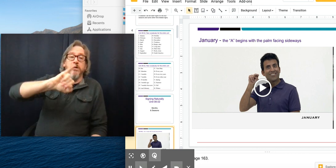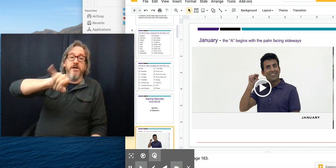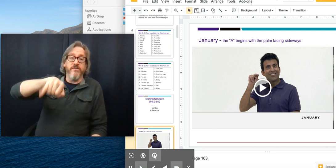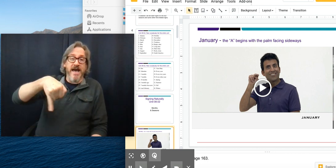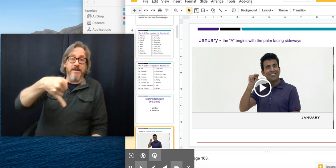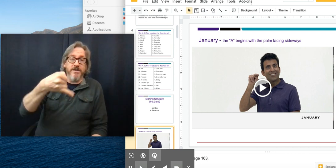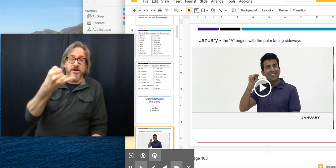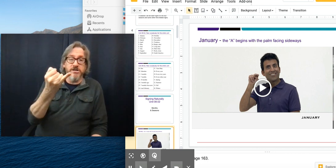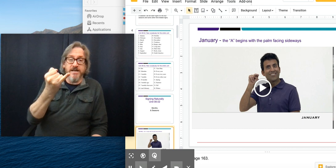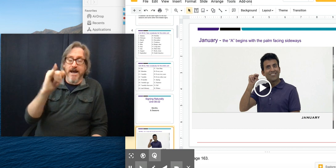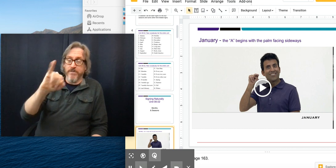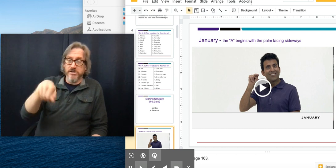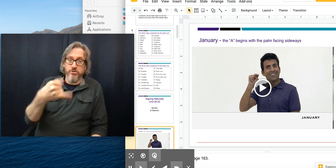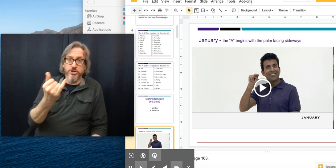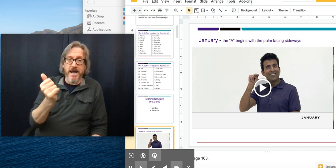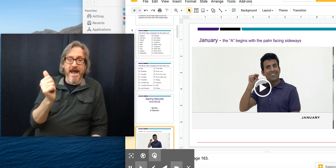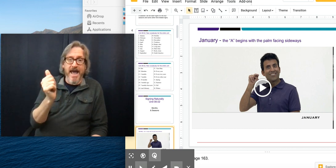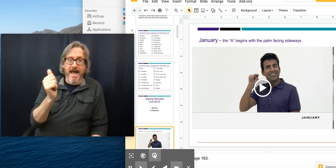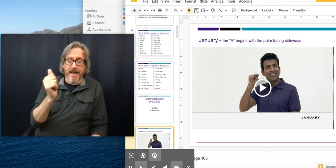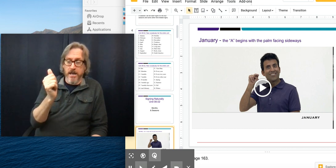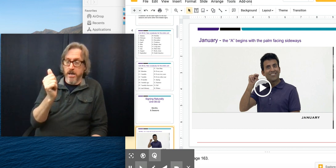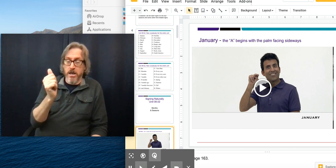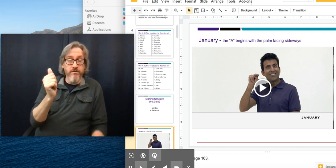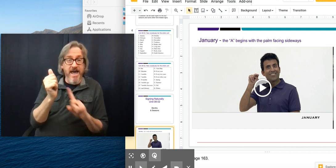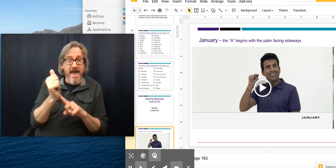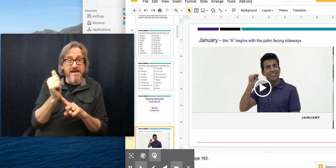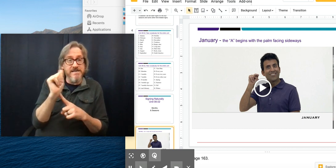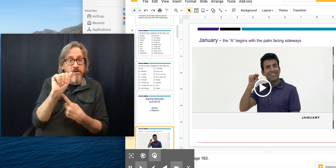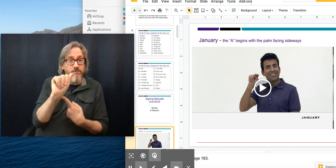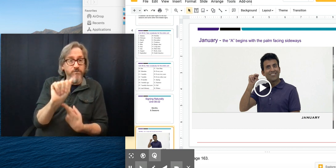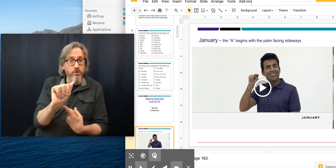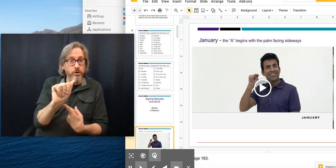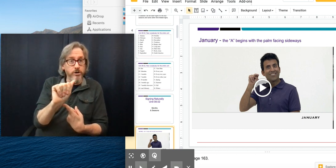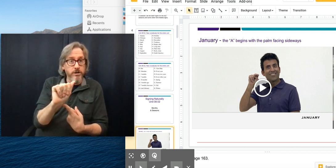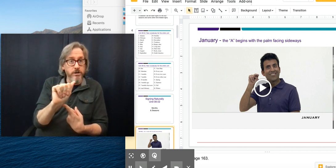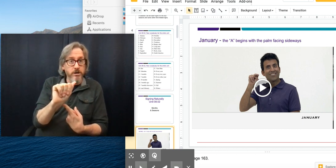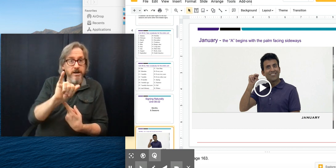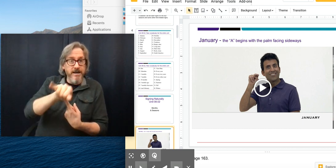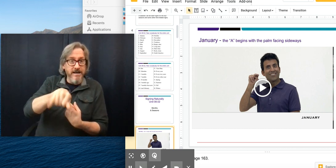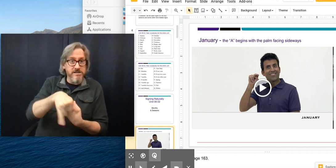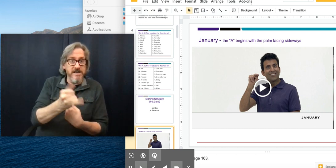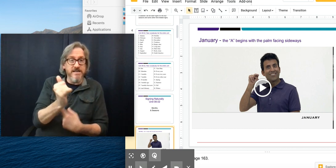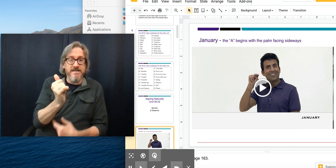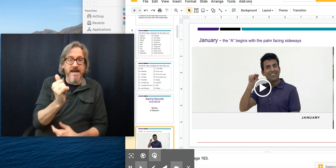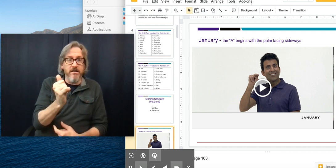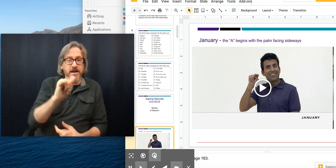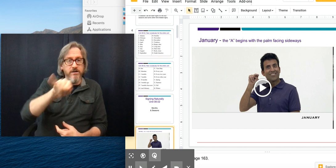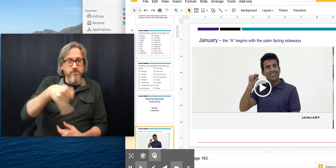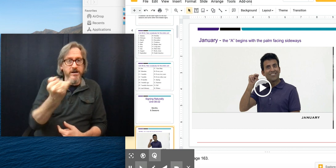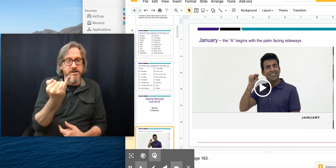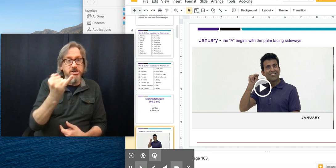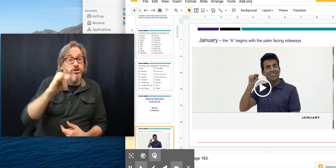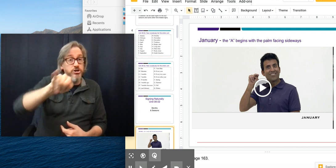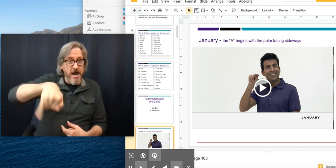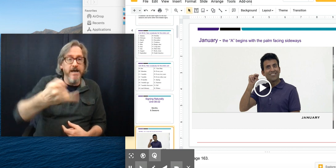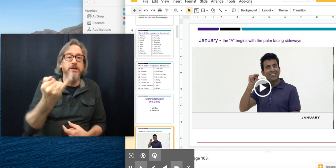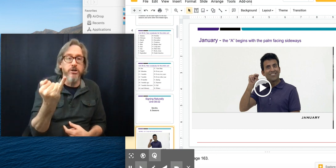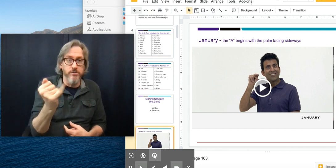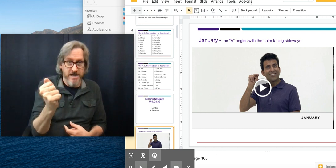um the adaptations that happen so j a the a is not forward it's the tail end right because J includes